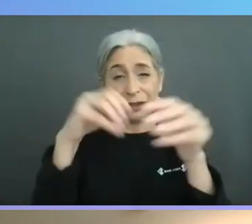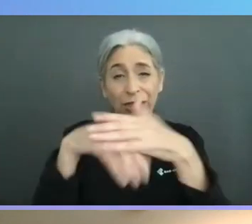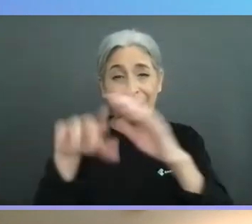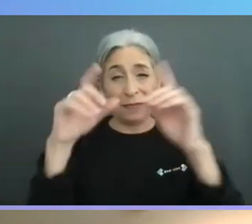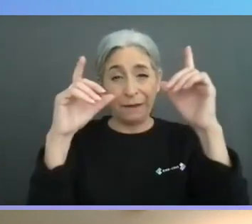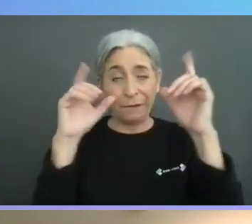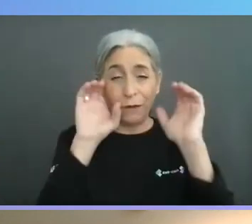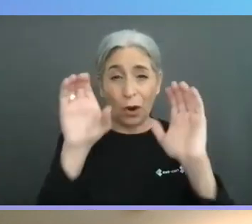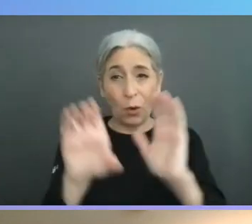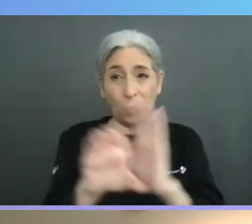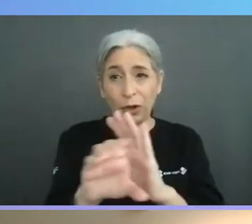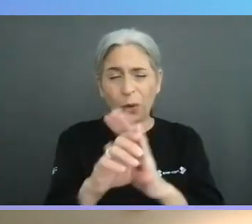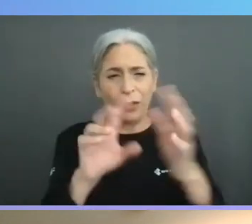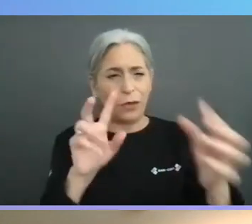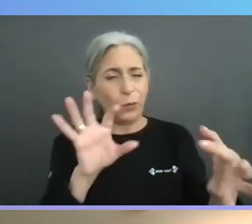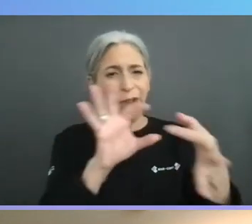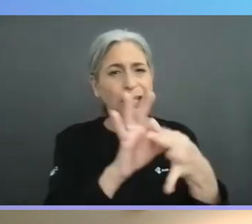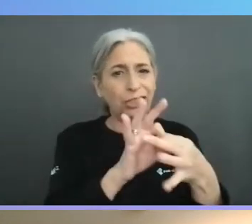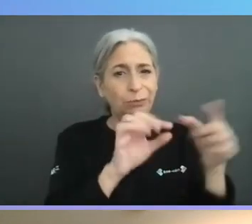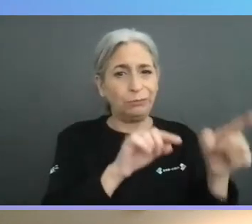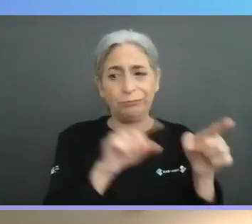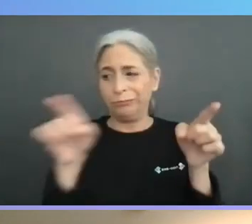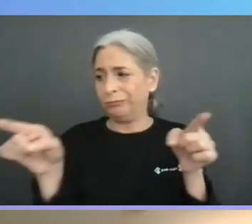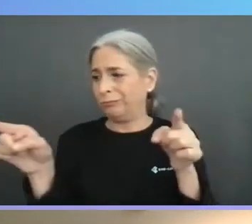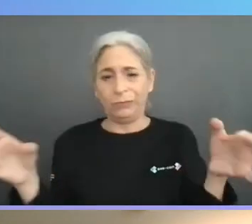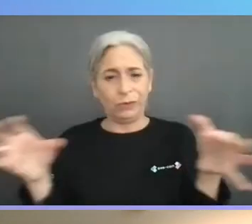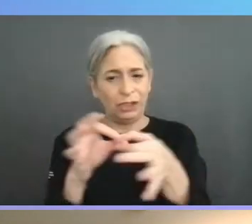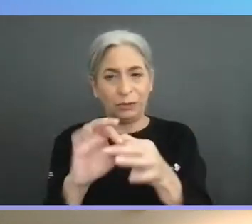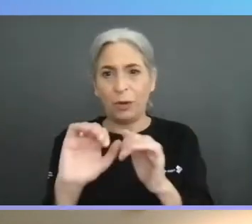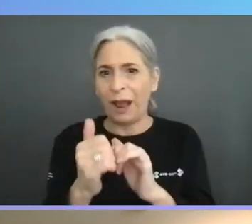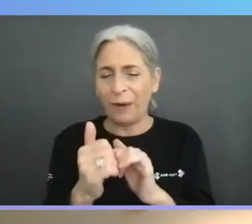relation to one another. Um and then the position of objects in